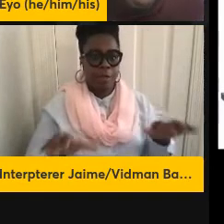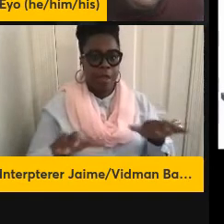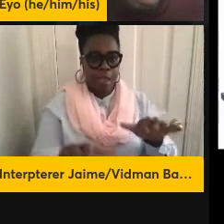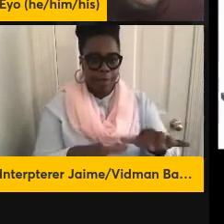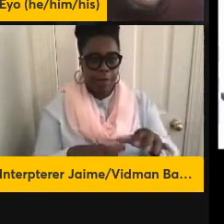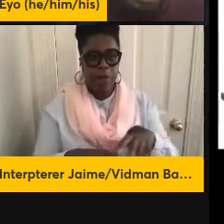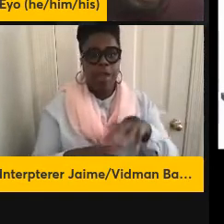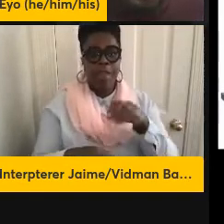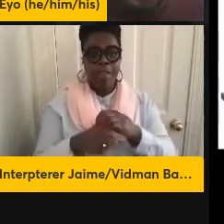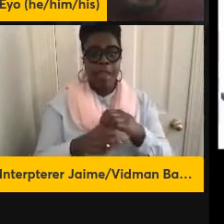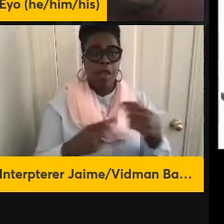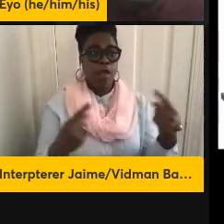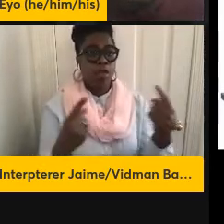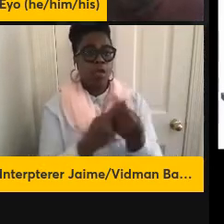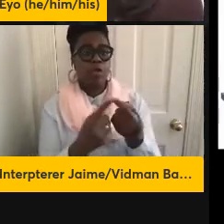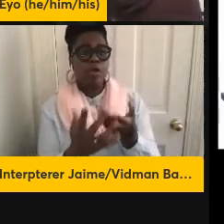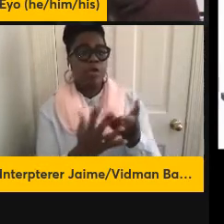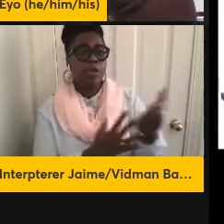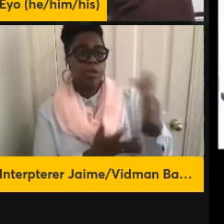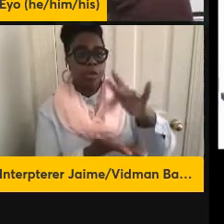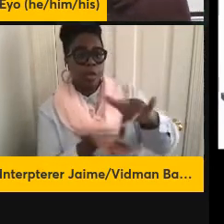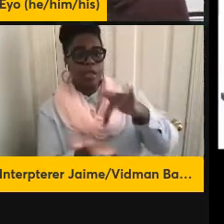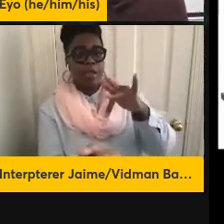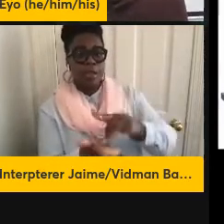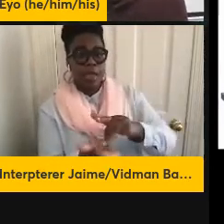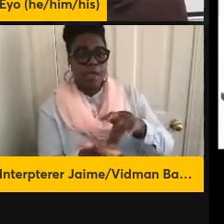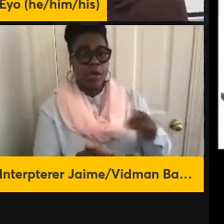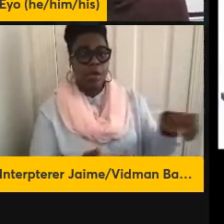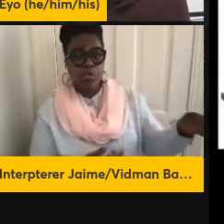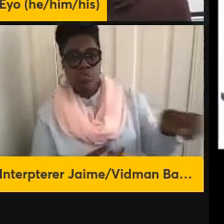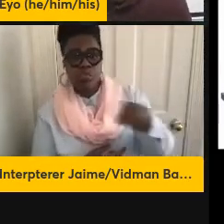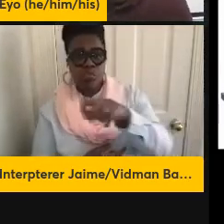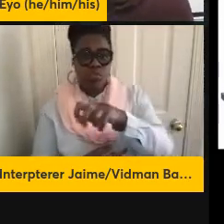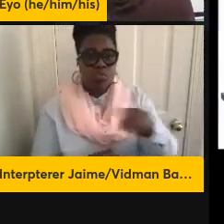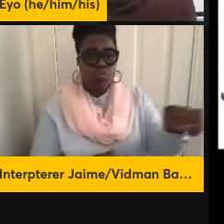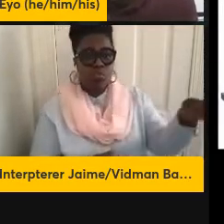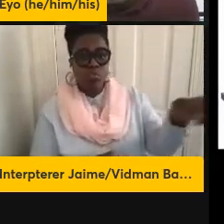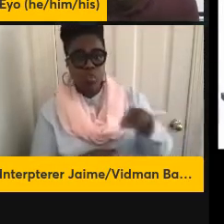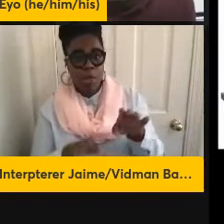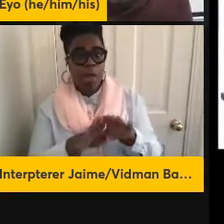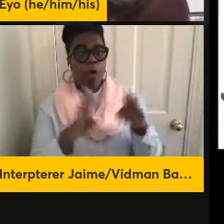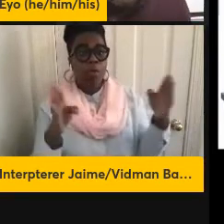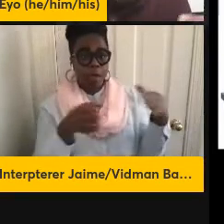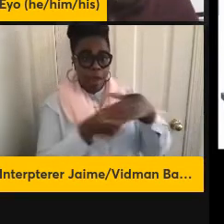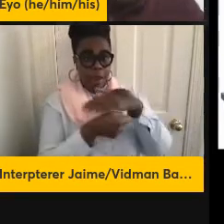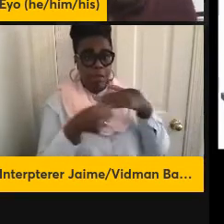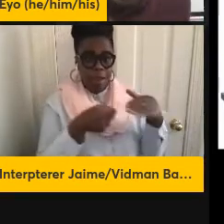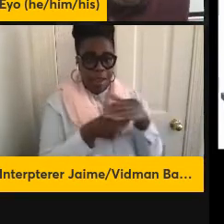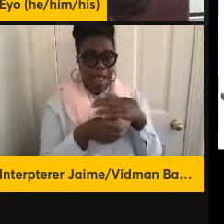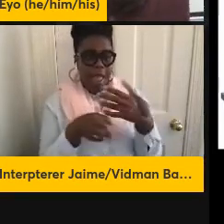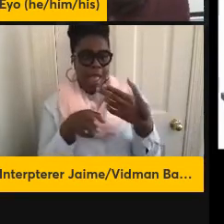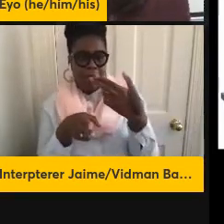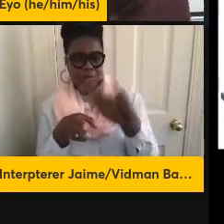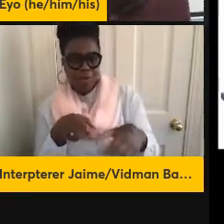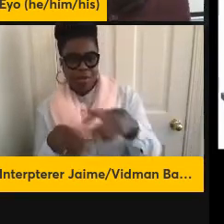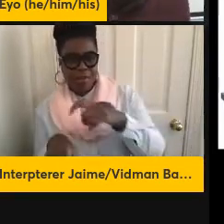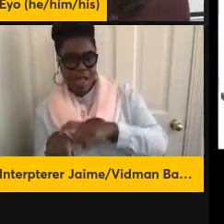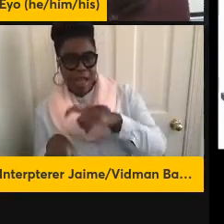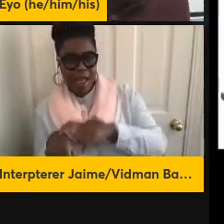crossing through the center of the space, the open arena, and they have a shorter period of time of latency. Once you put them